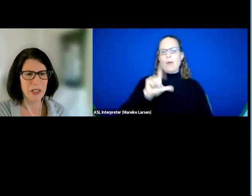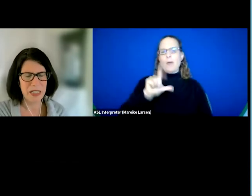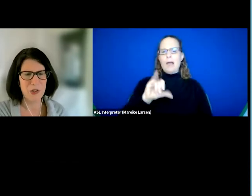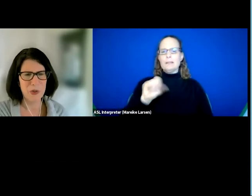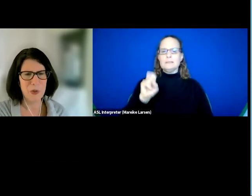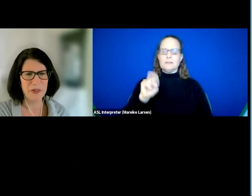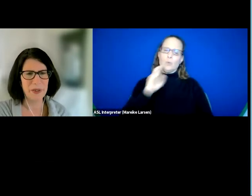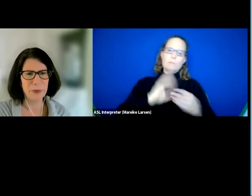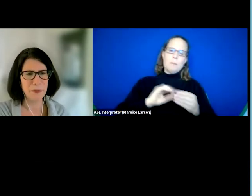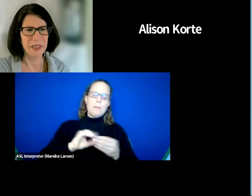continuous quality improvement.